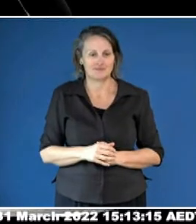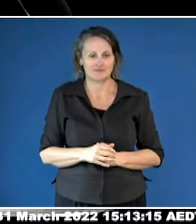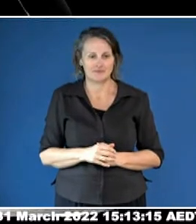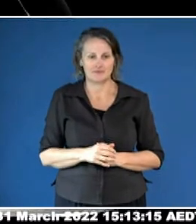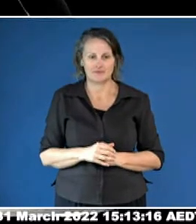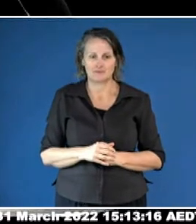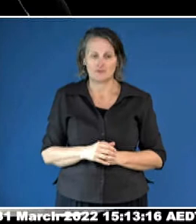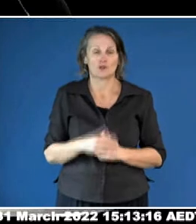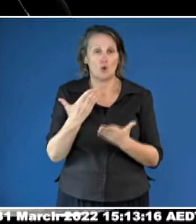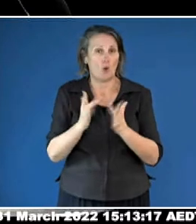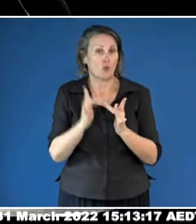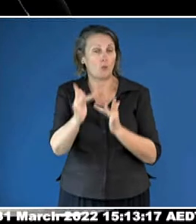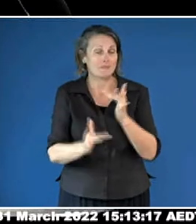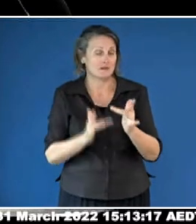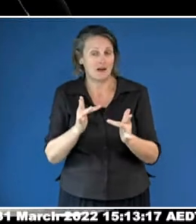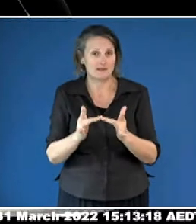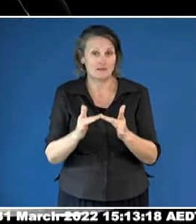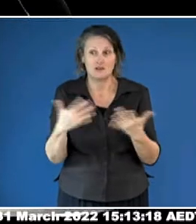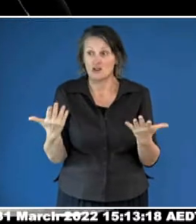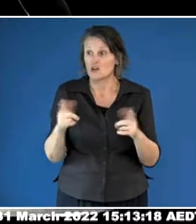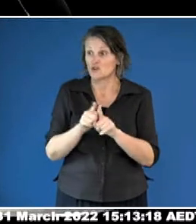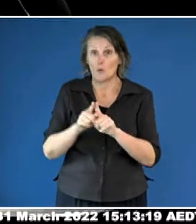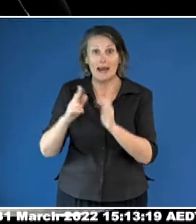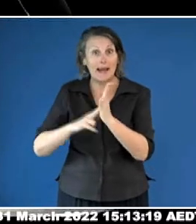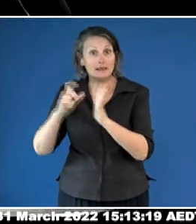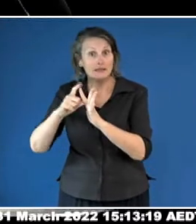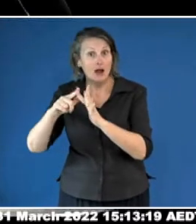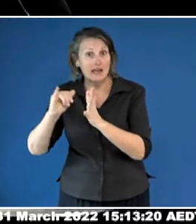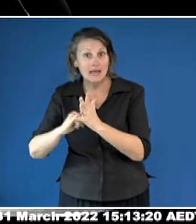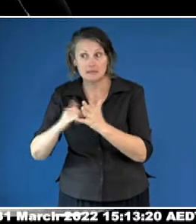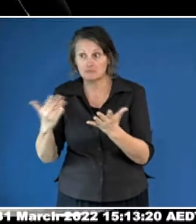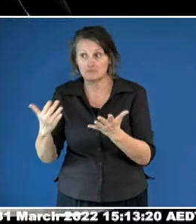NDIS local area coordinators, for instance, could be promoting to their participants.